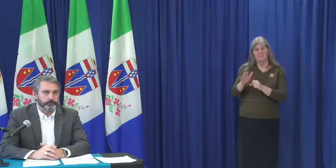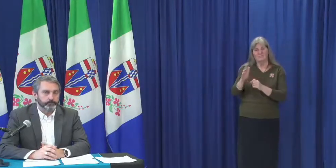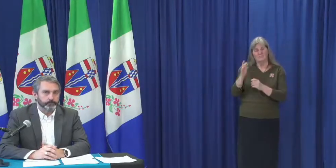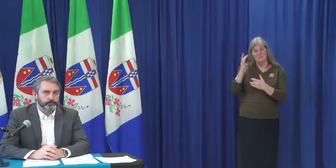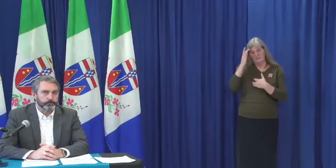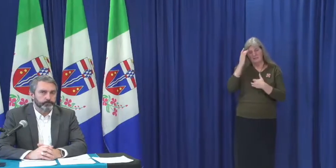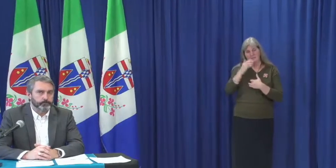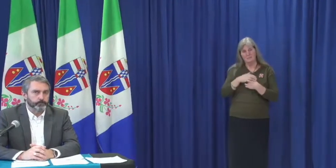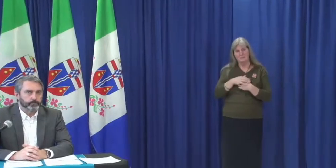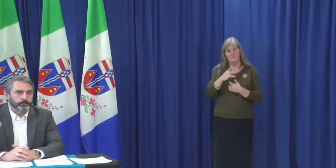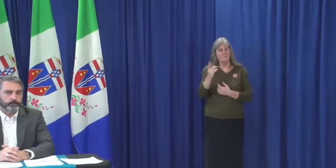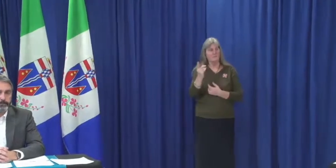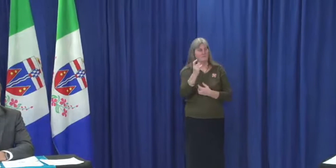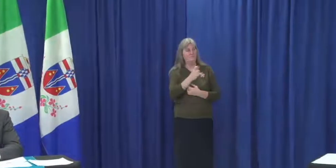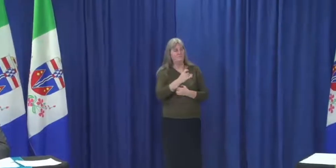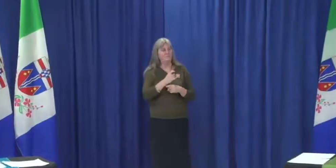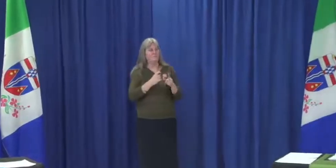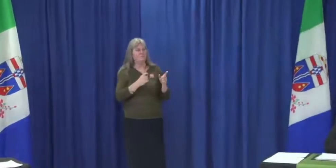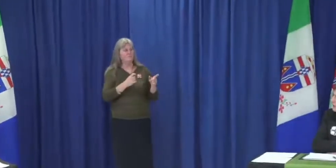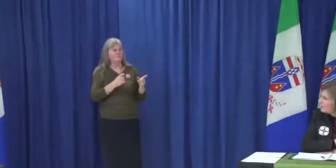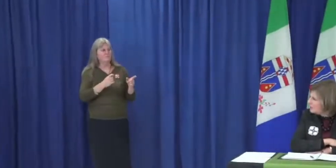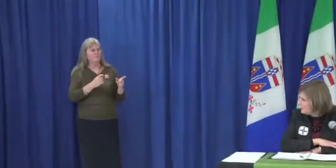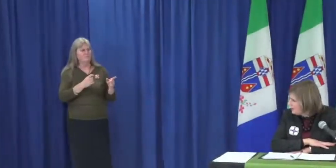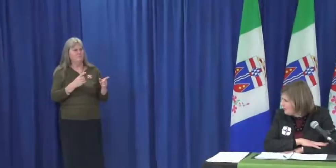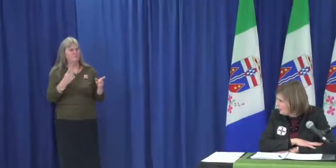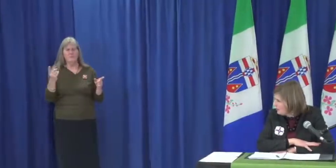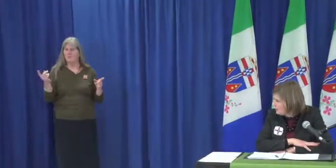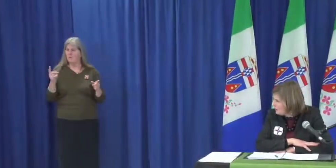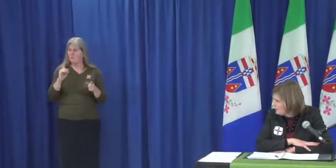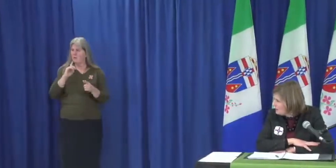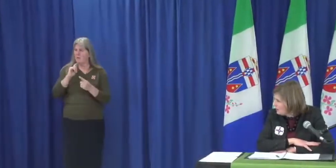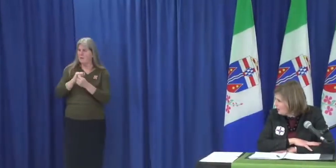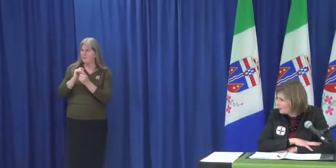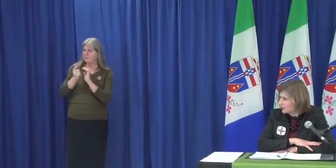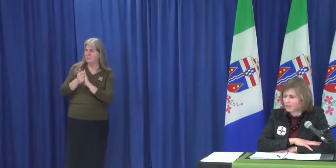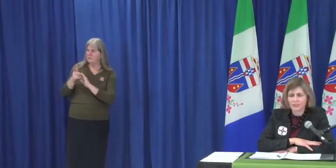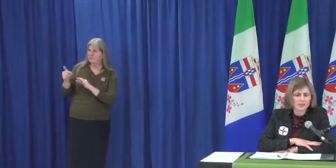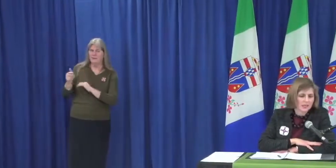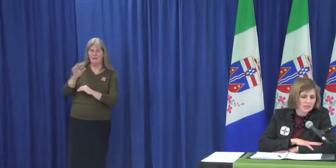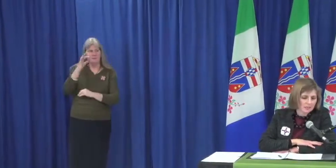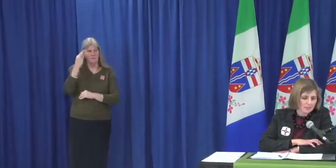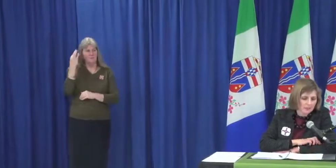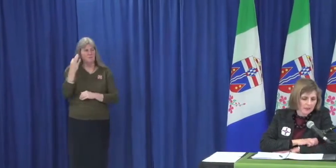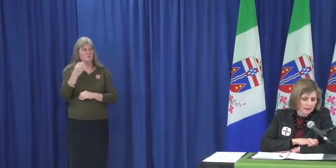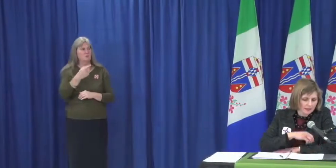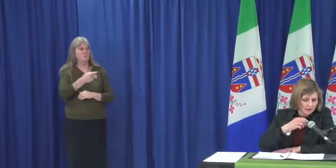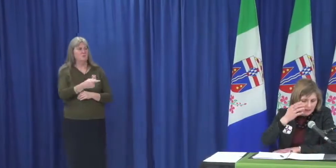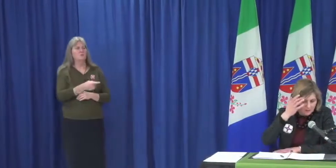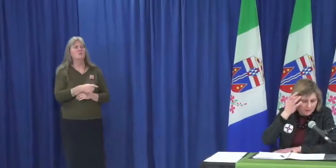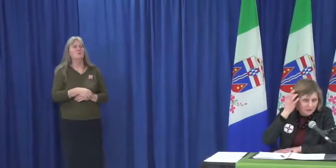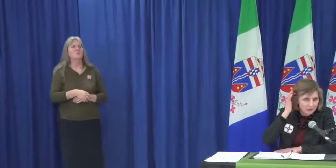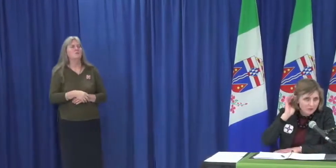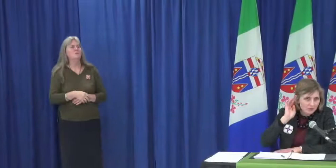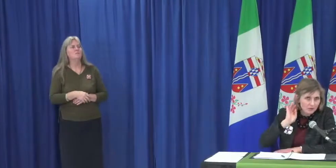Doctor Elliott. Thank you. Jumpy transit a little bit for her?